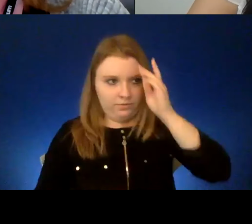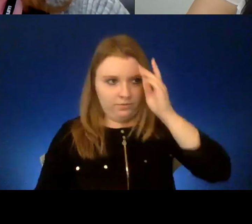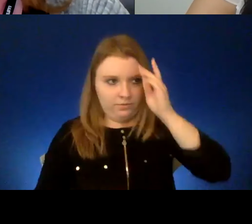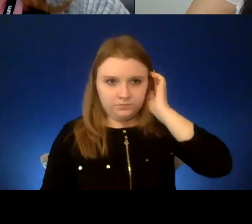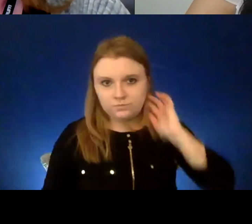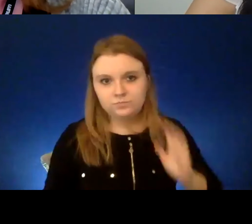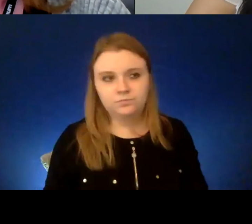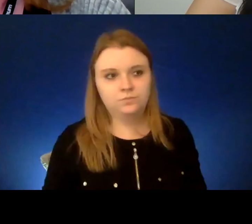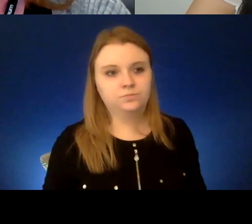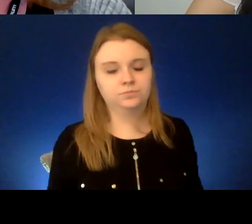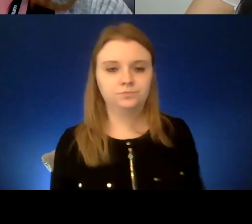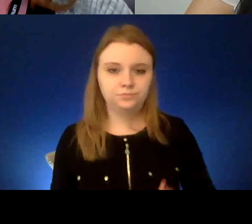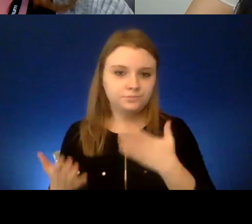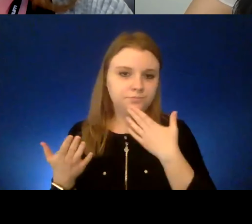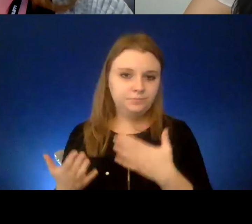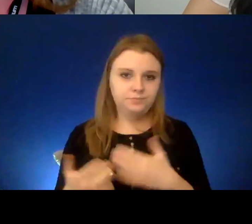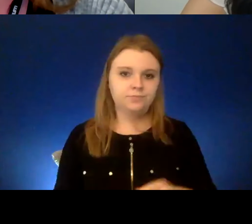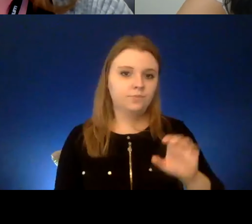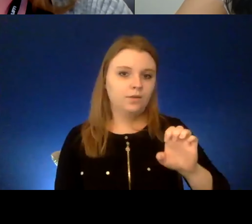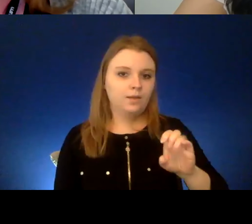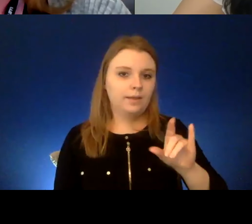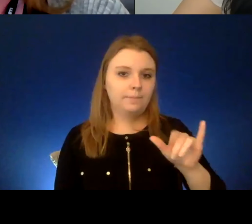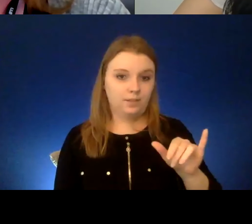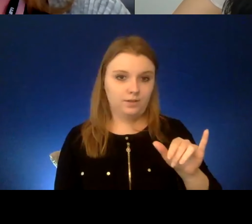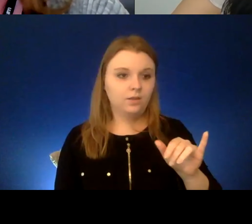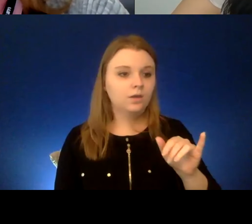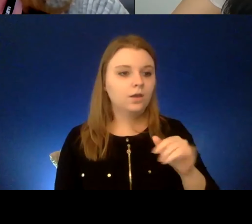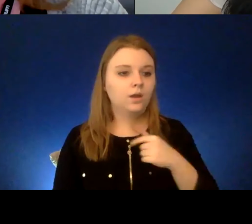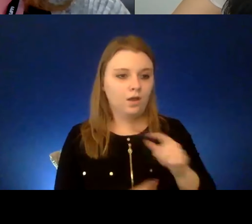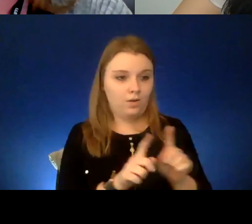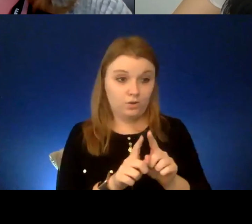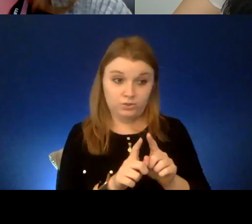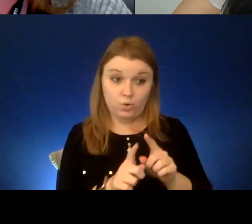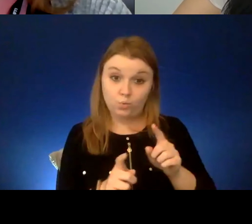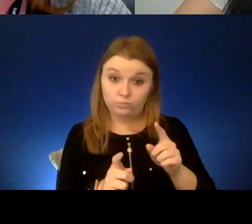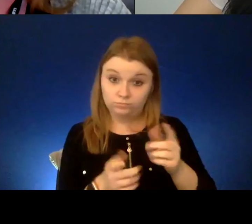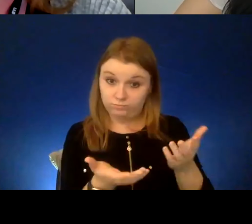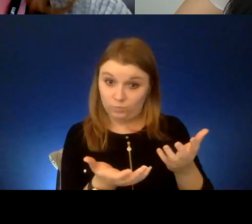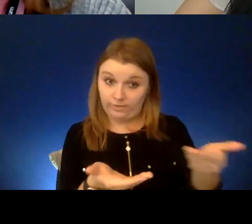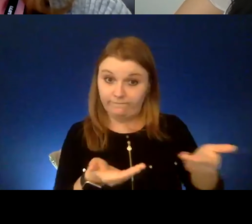Thank you. Emily, I also like to invite you. Would you like to speak?